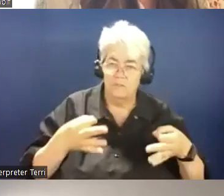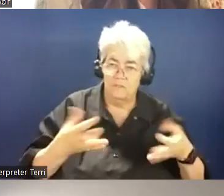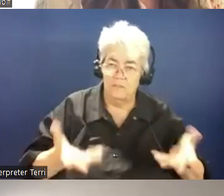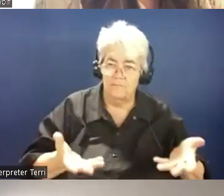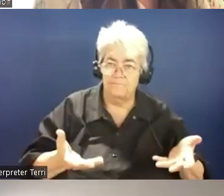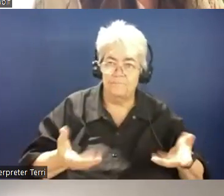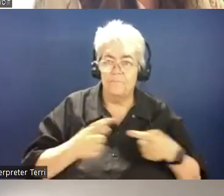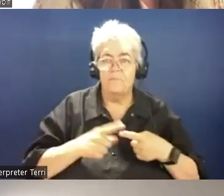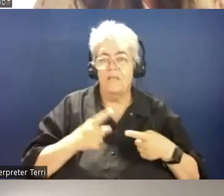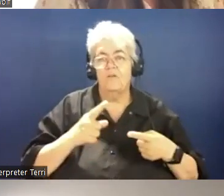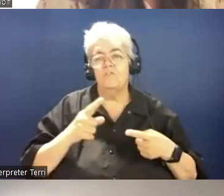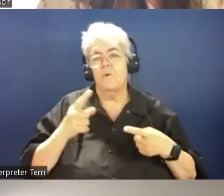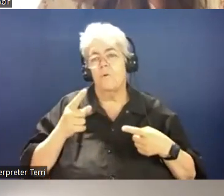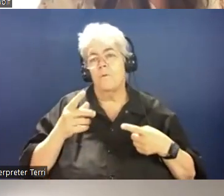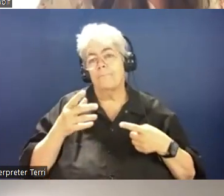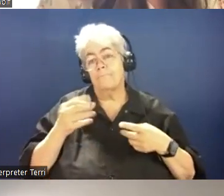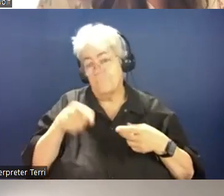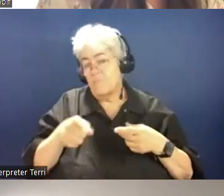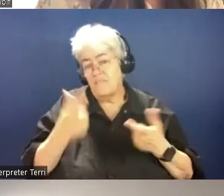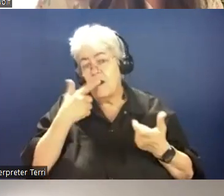municipalities, rather large ones, Denver being one.